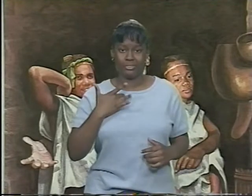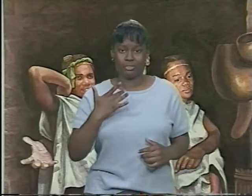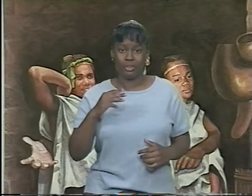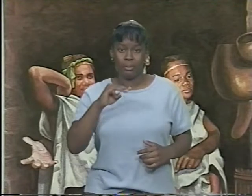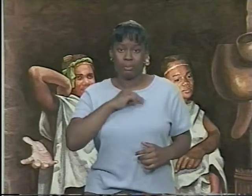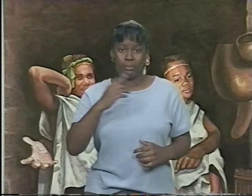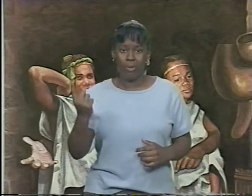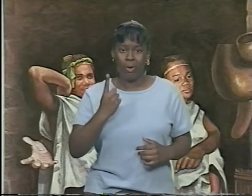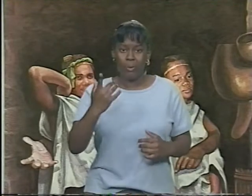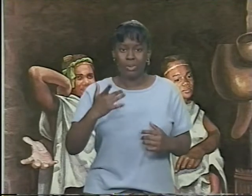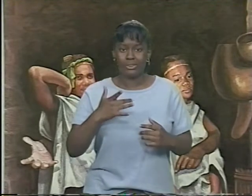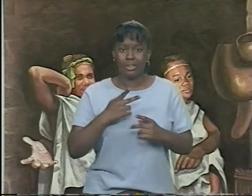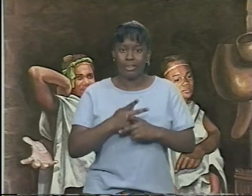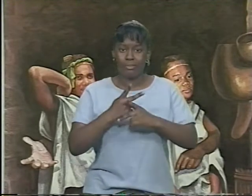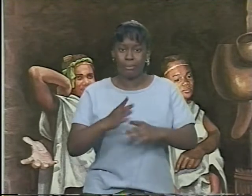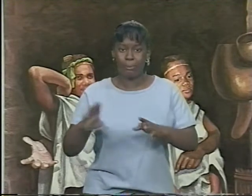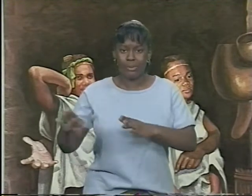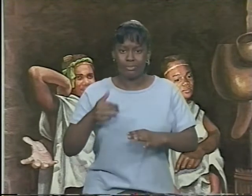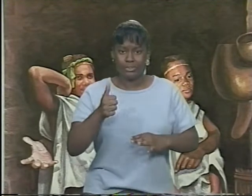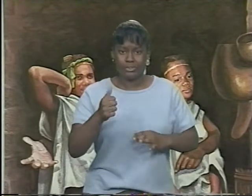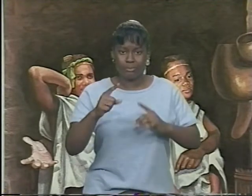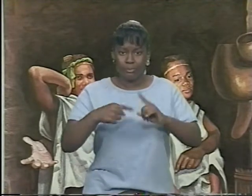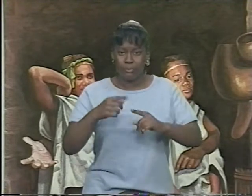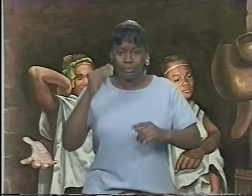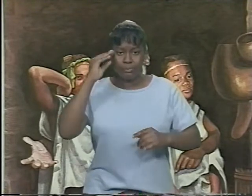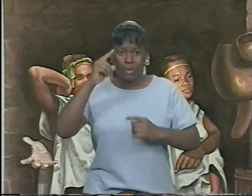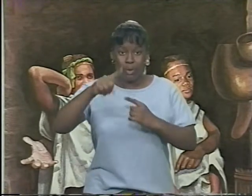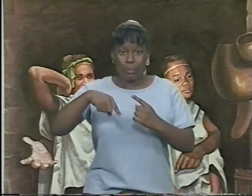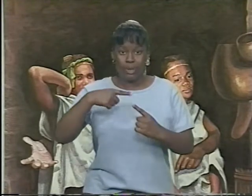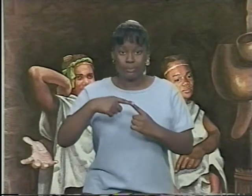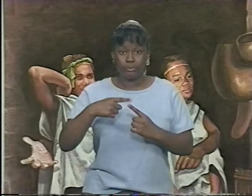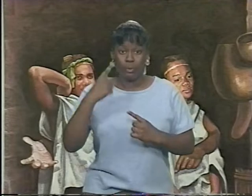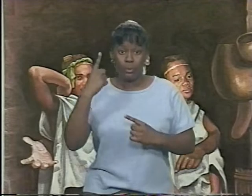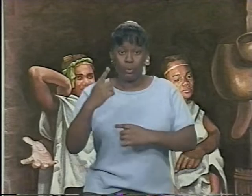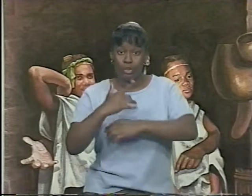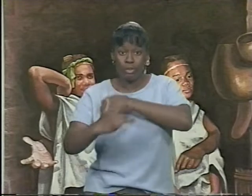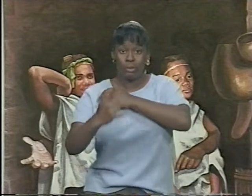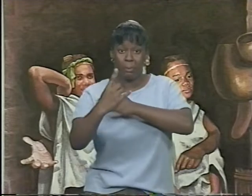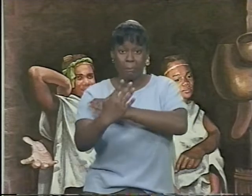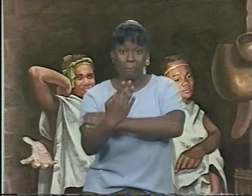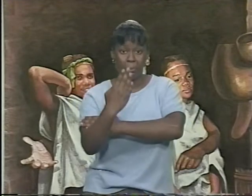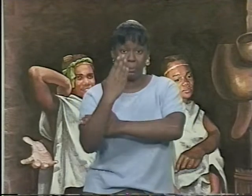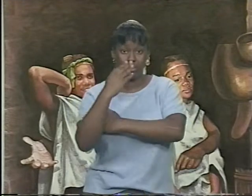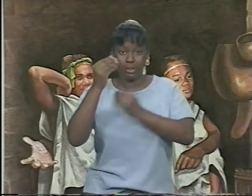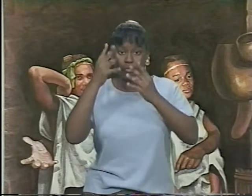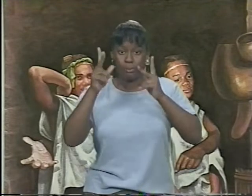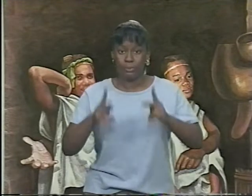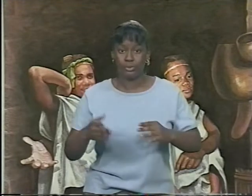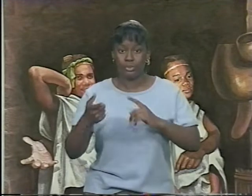father's feelings to complain, and Manyara was always careful to behave herself when Mufaro was around.